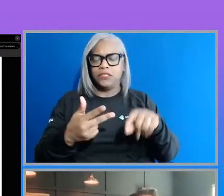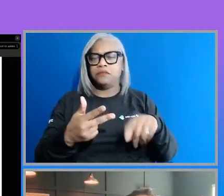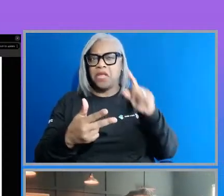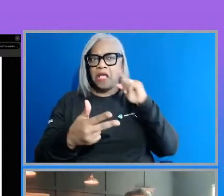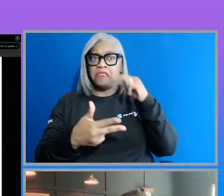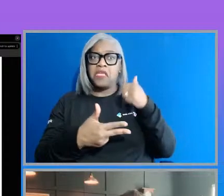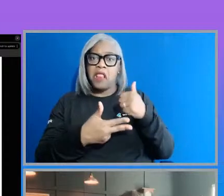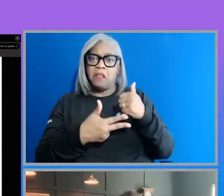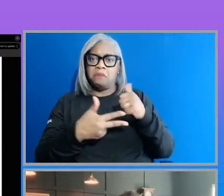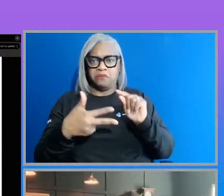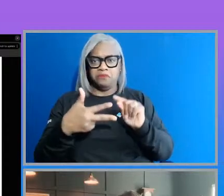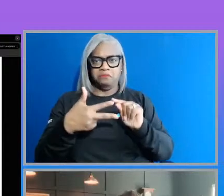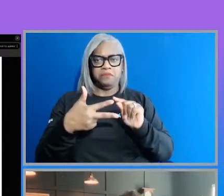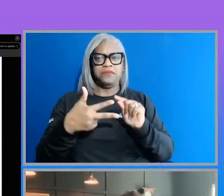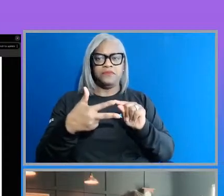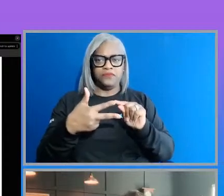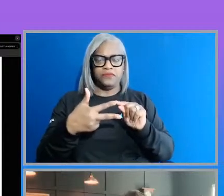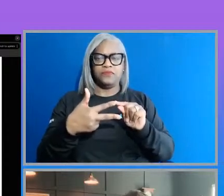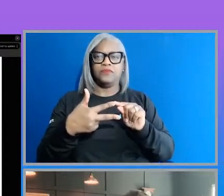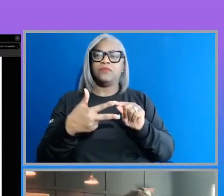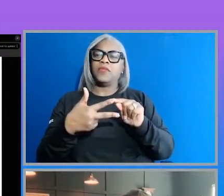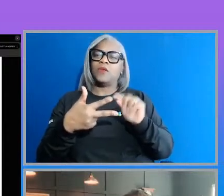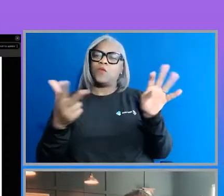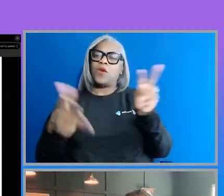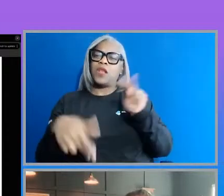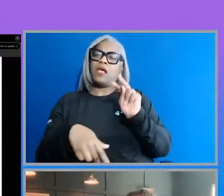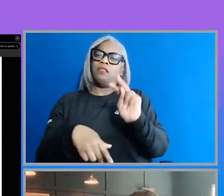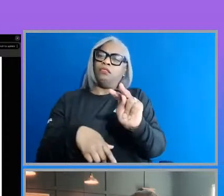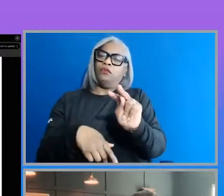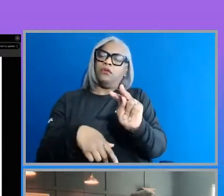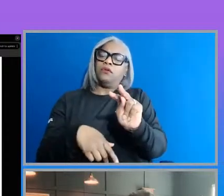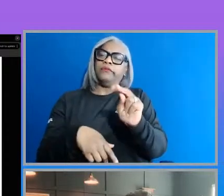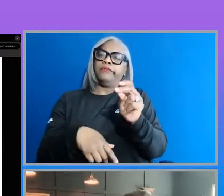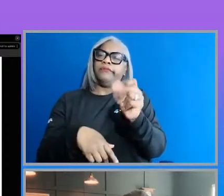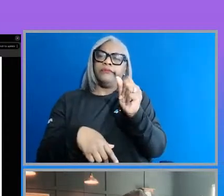helpful on glance. That progress indicator visually kind of gives